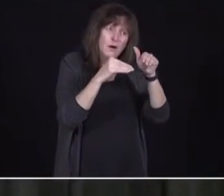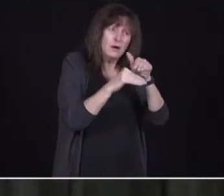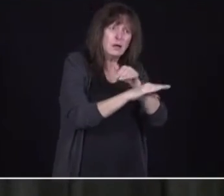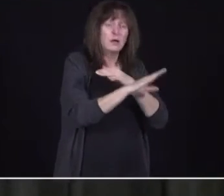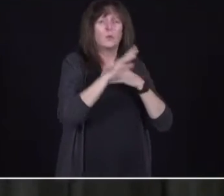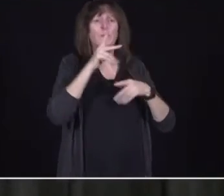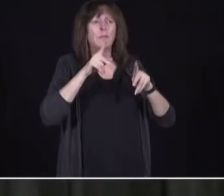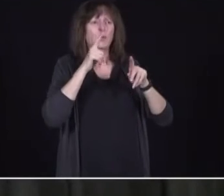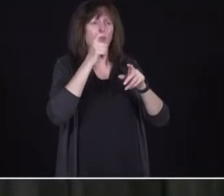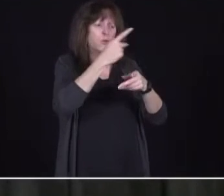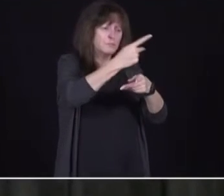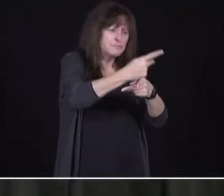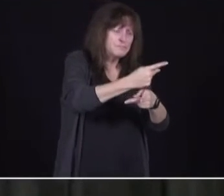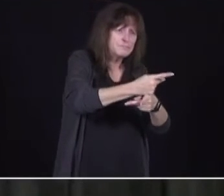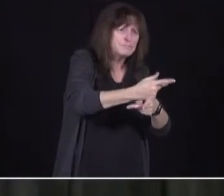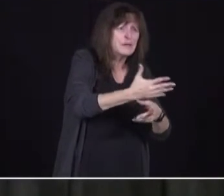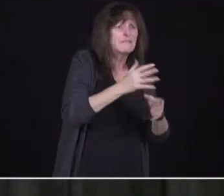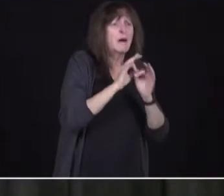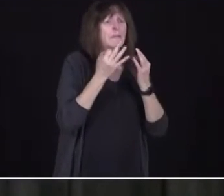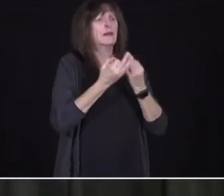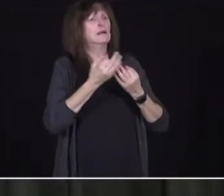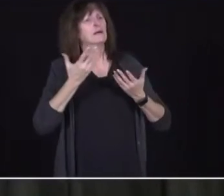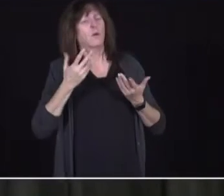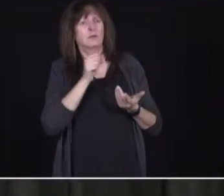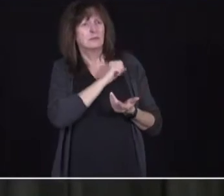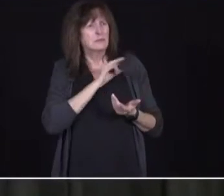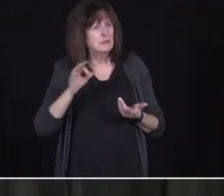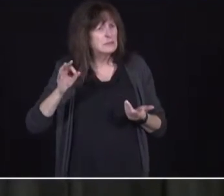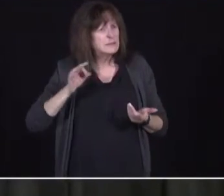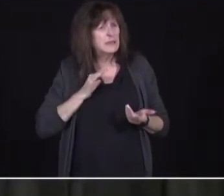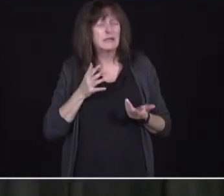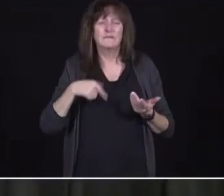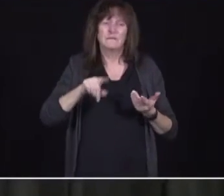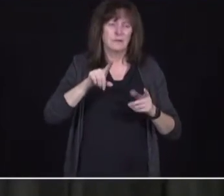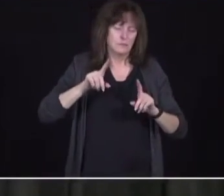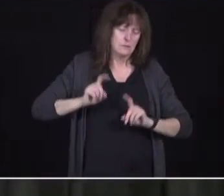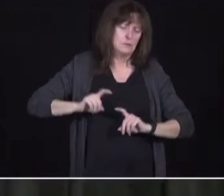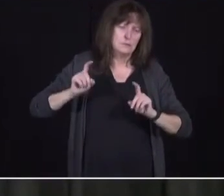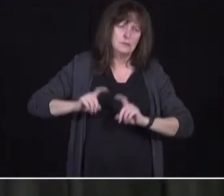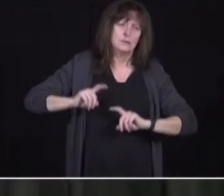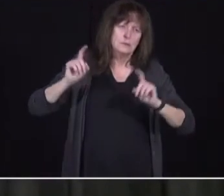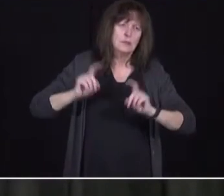We need to make sure that every caregiver that comes in, every staff worker that goes